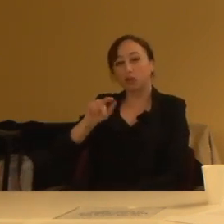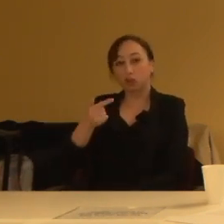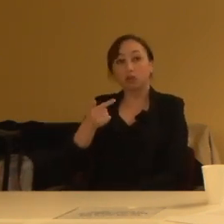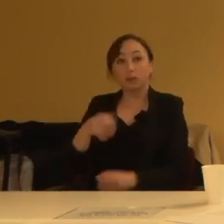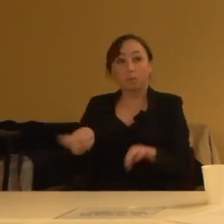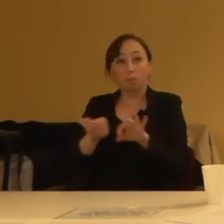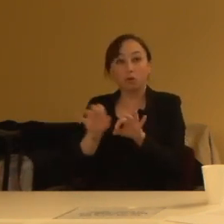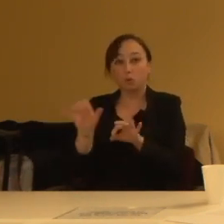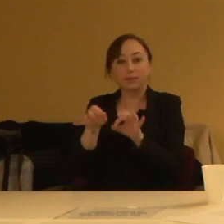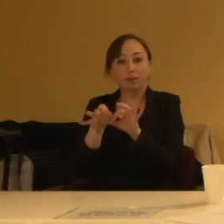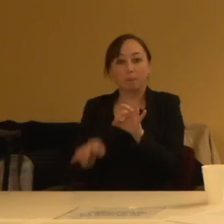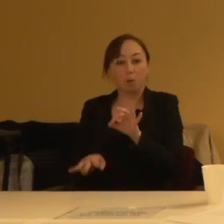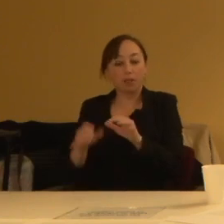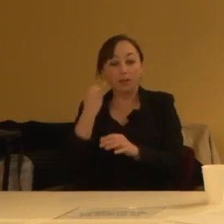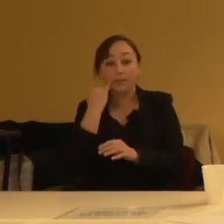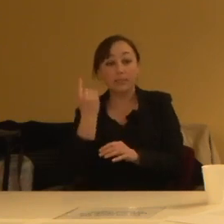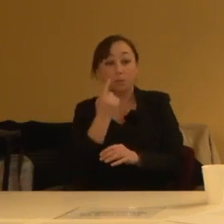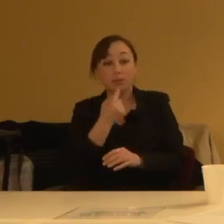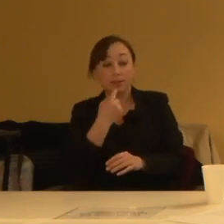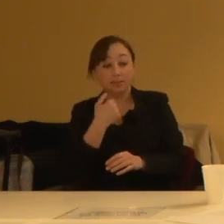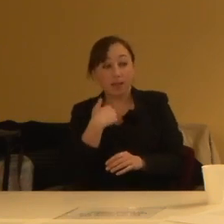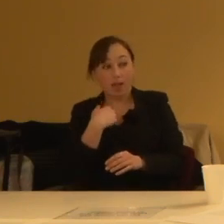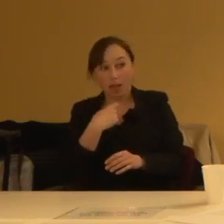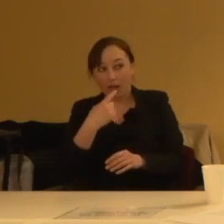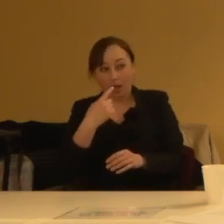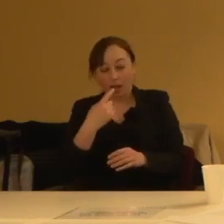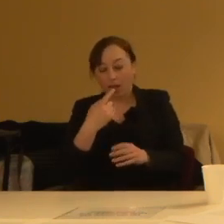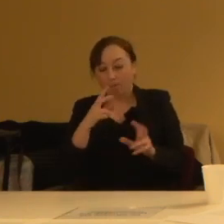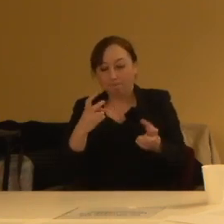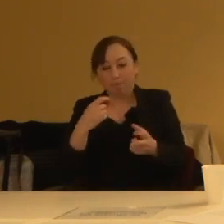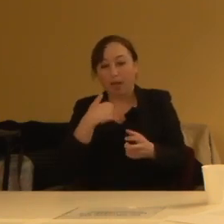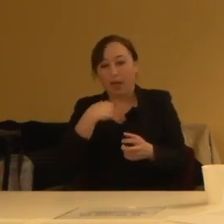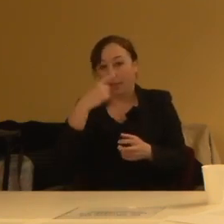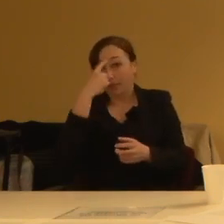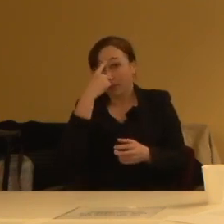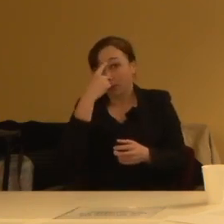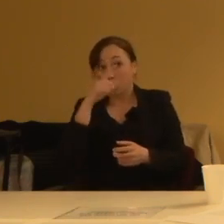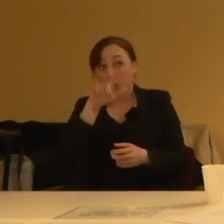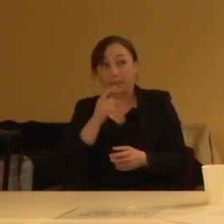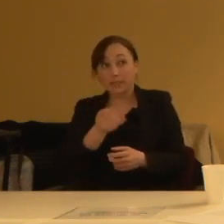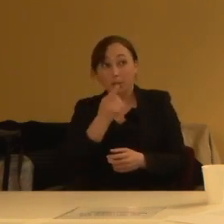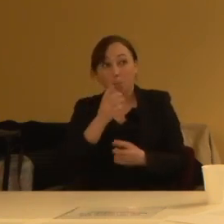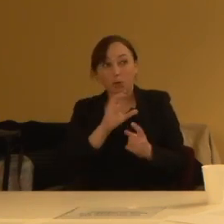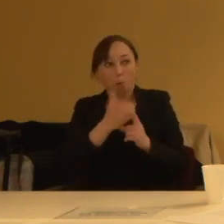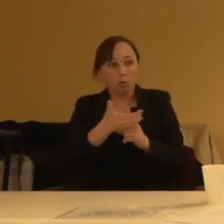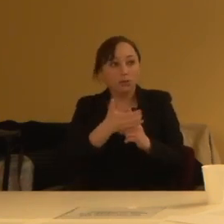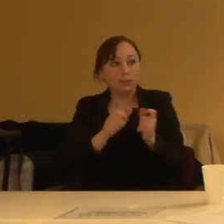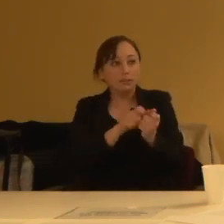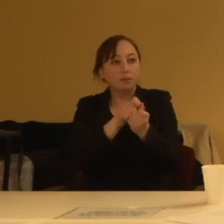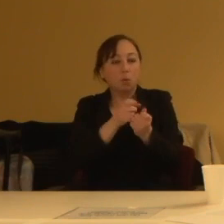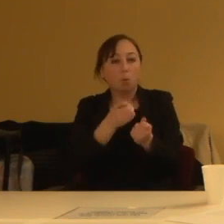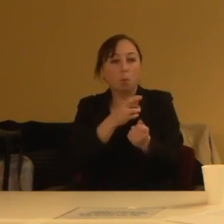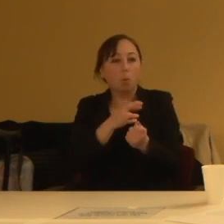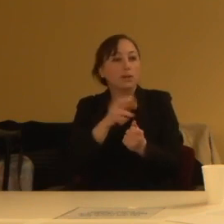If someone says, "I think it'd be really helpful to have someone who is either culturally specific or specific in terms of gender identity